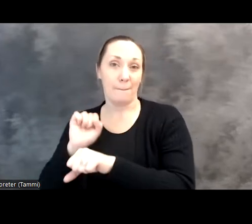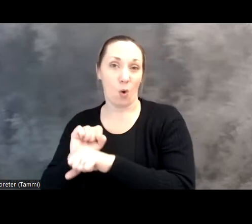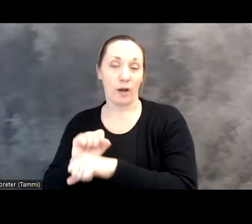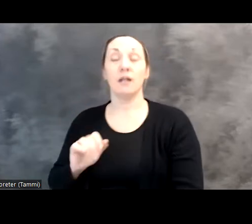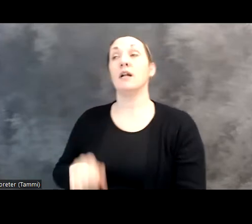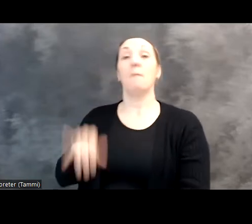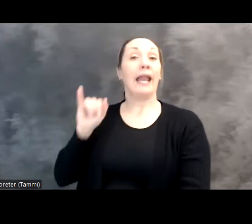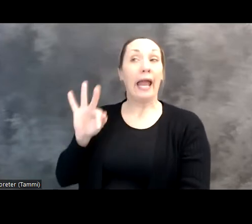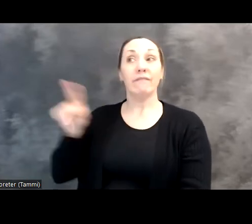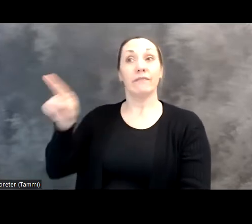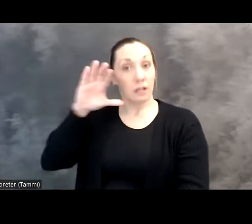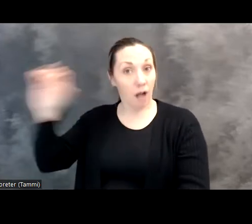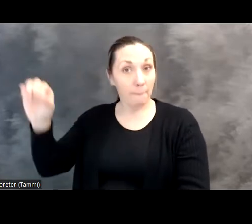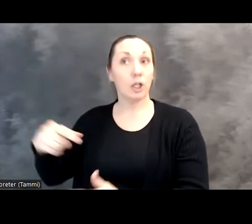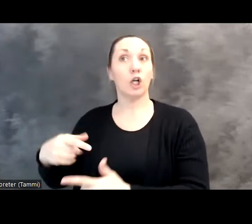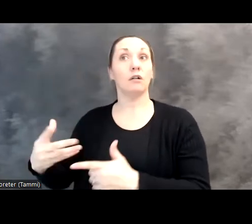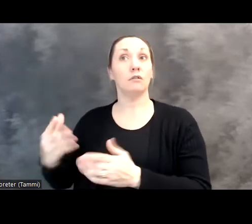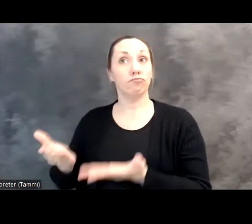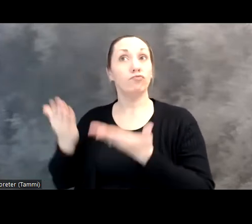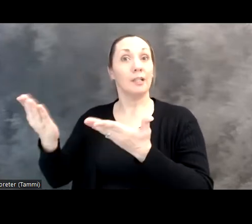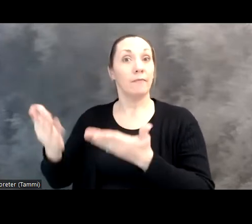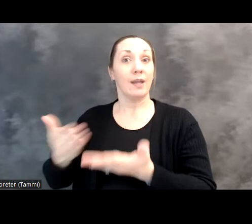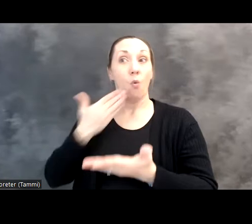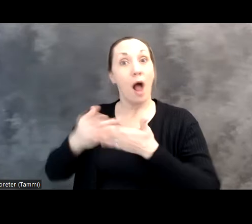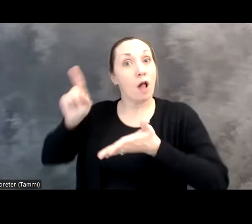poor or under/unemployed. Even if companies